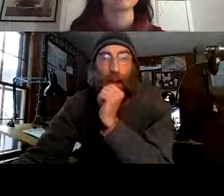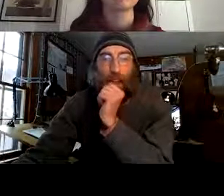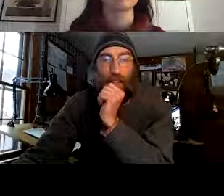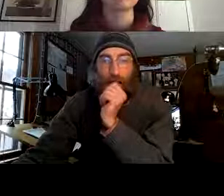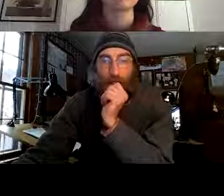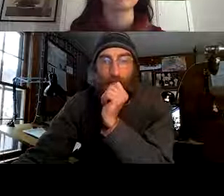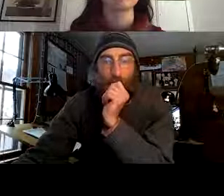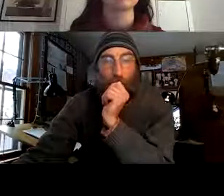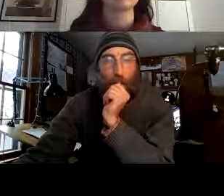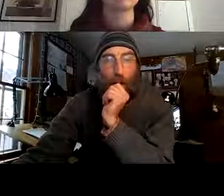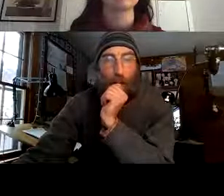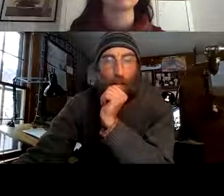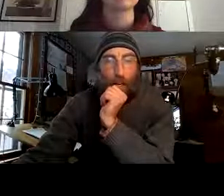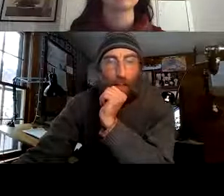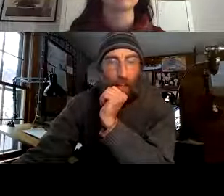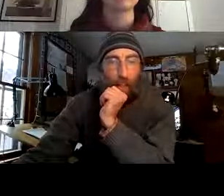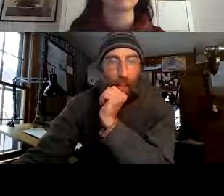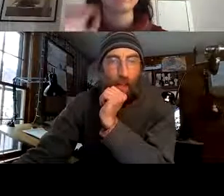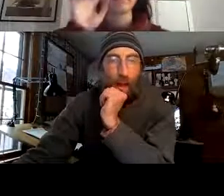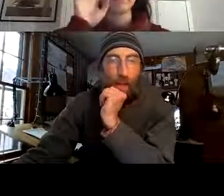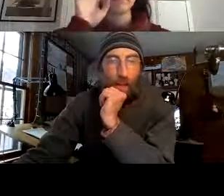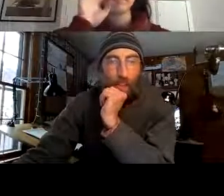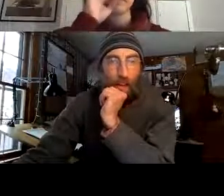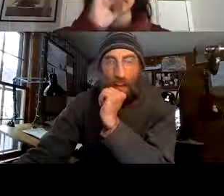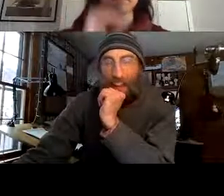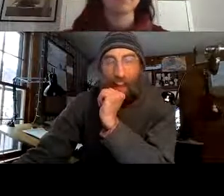there's a passage I love, from Harper's Weekly, uh, around this time, a little